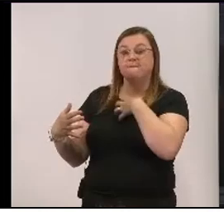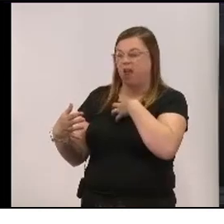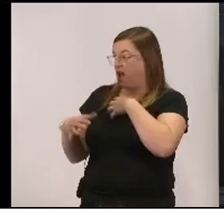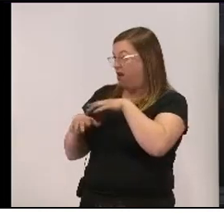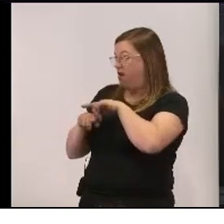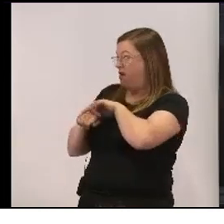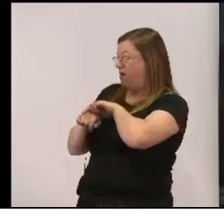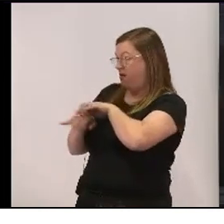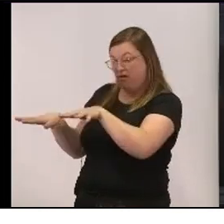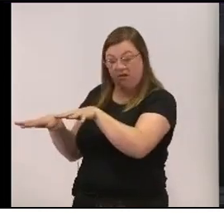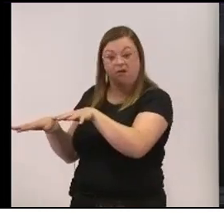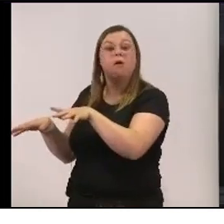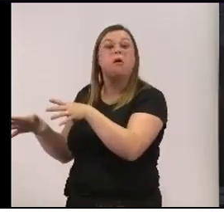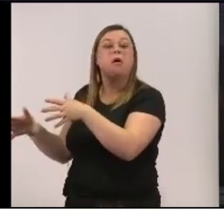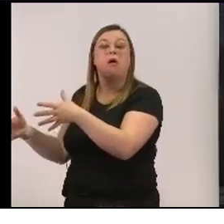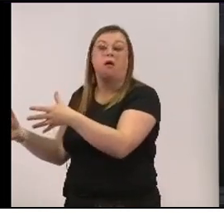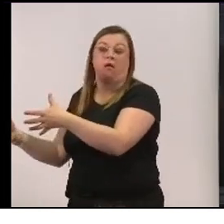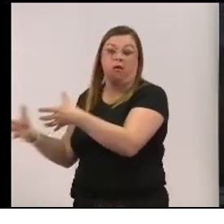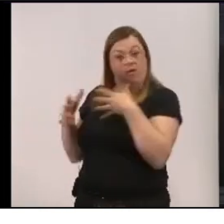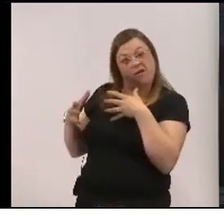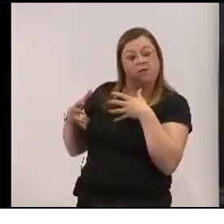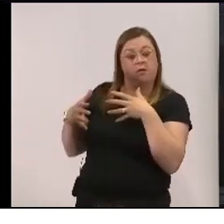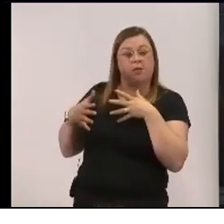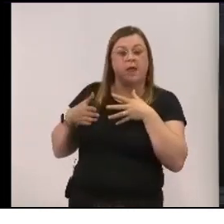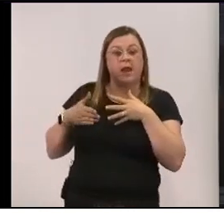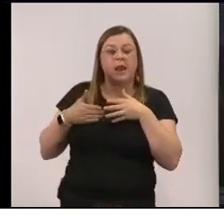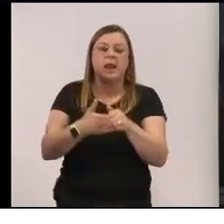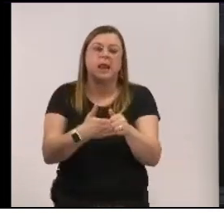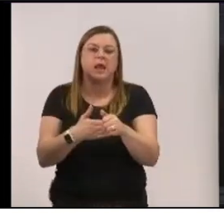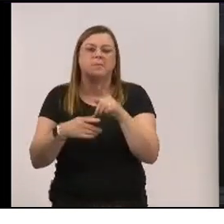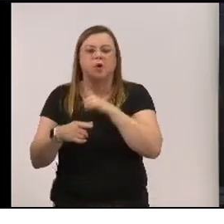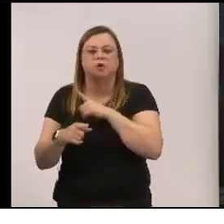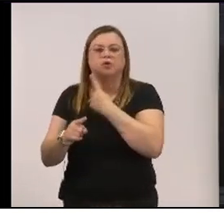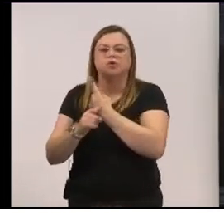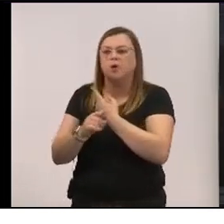talk about acts and conformance and governance and things like that.